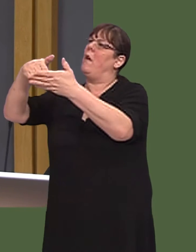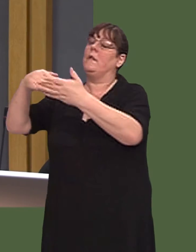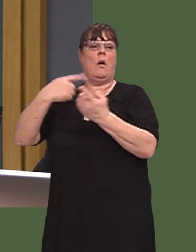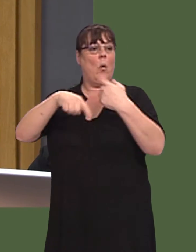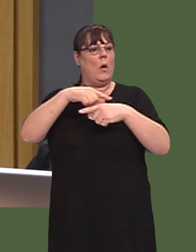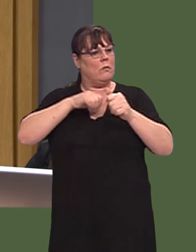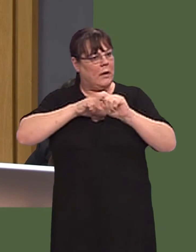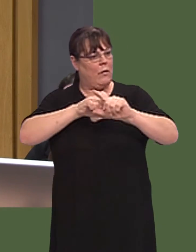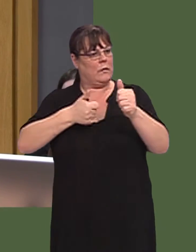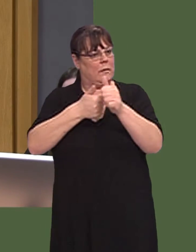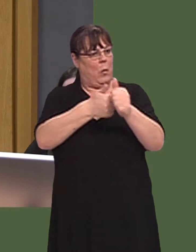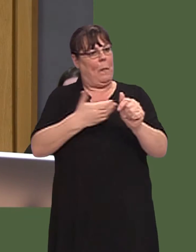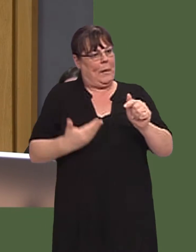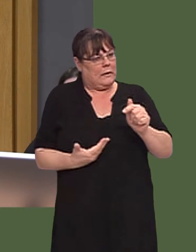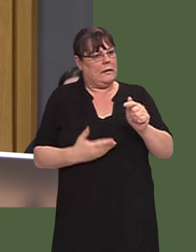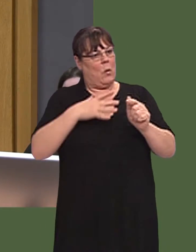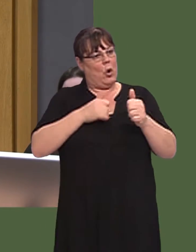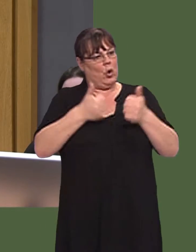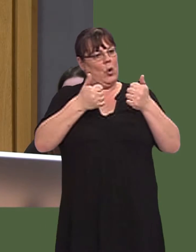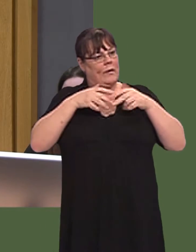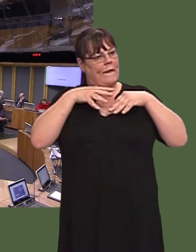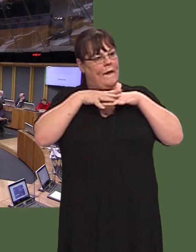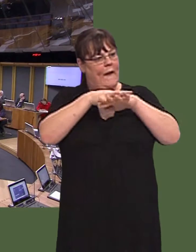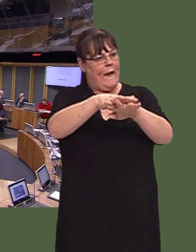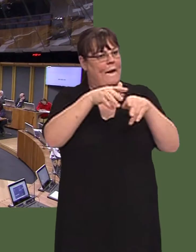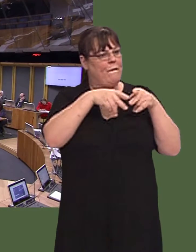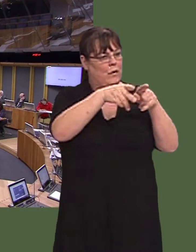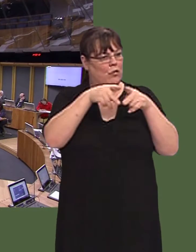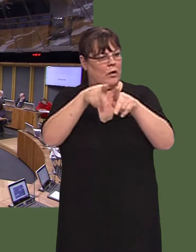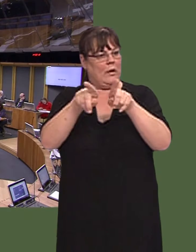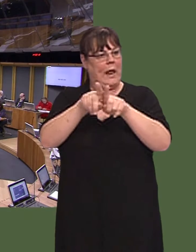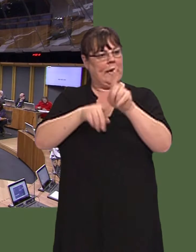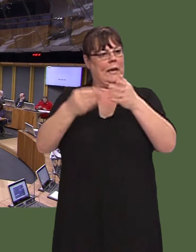businesses in their growth, to invest in high-quality infrastructure, and improve economic development conditions.